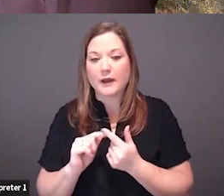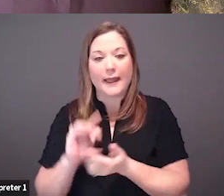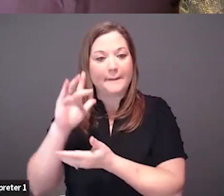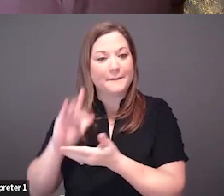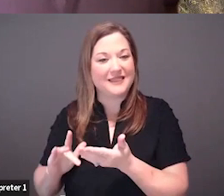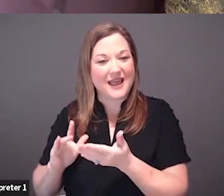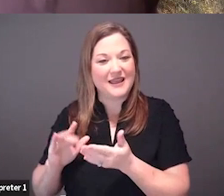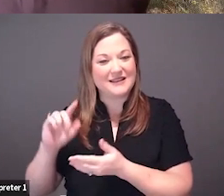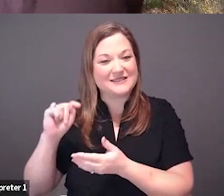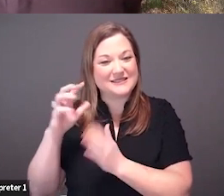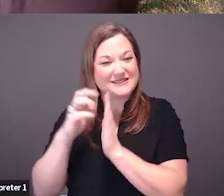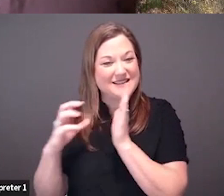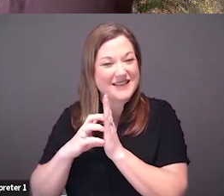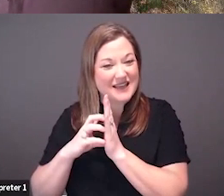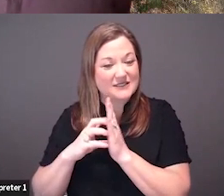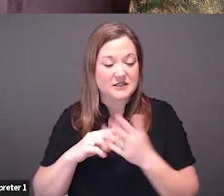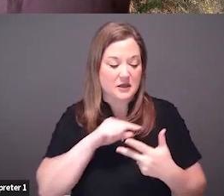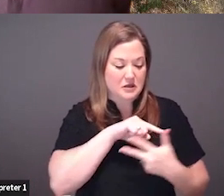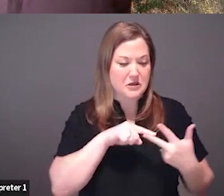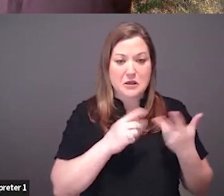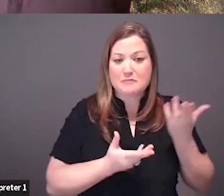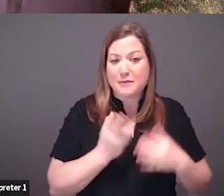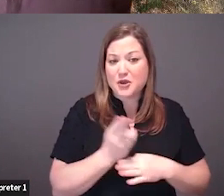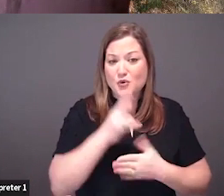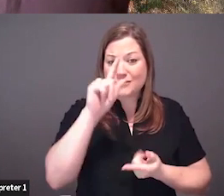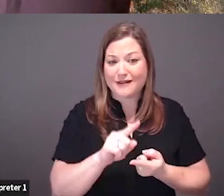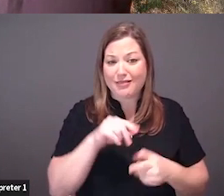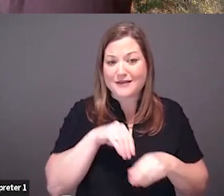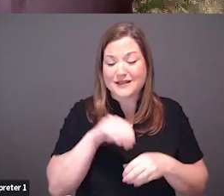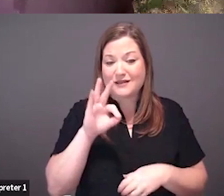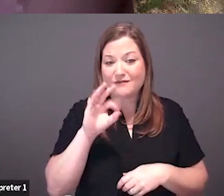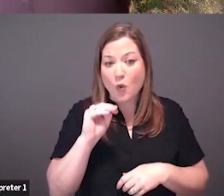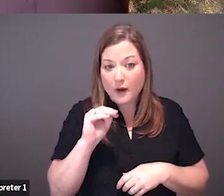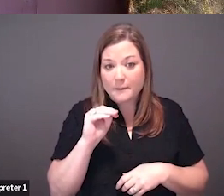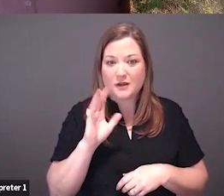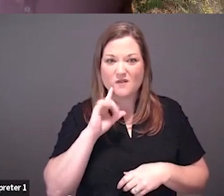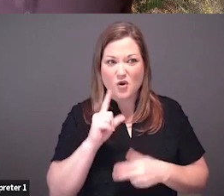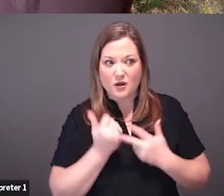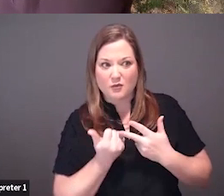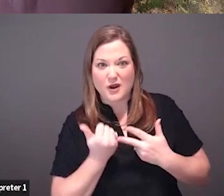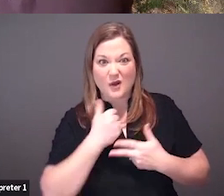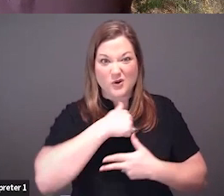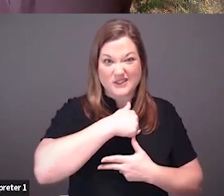is that they might also be used less in forms. From a prioritization standpoint, sometimes maybe it makes sense